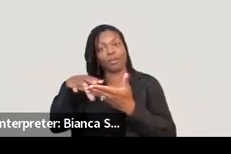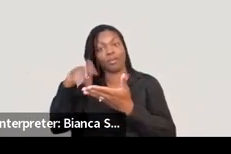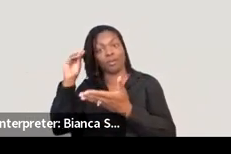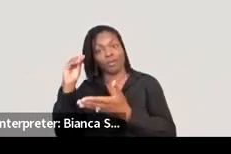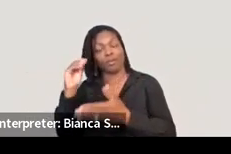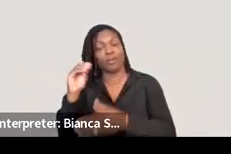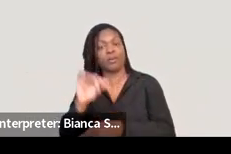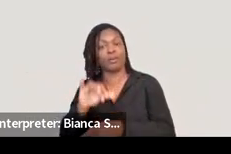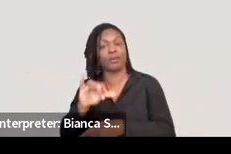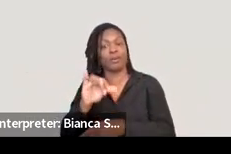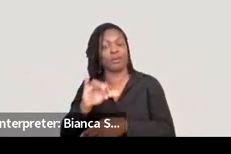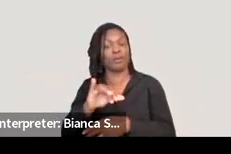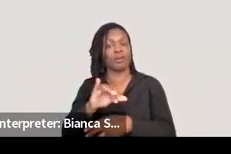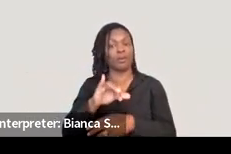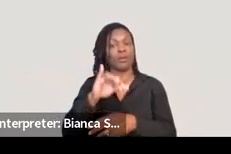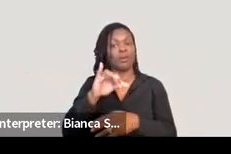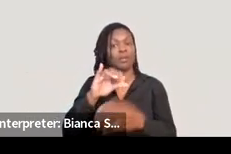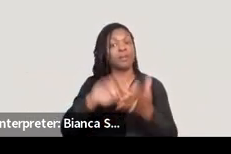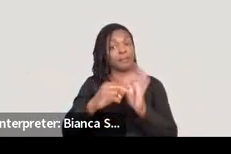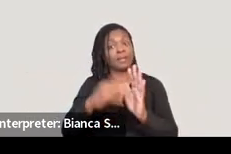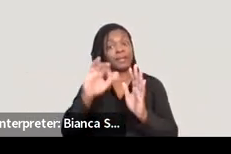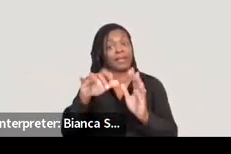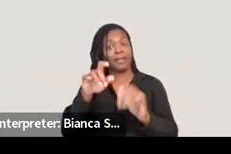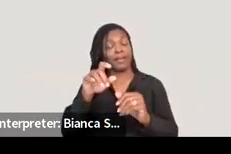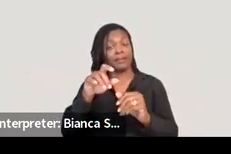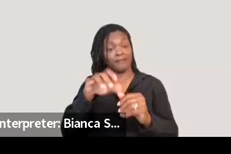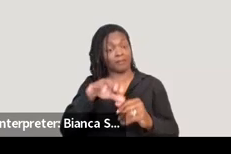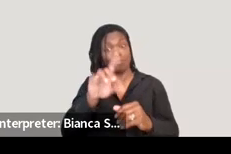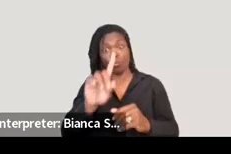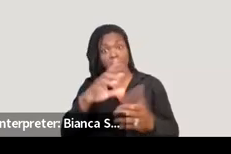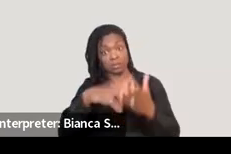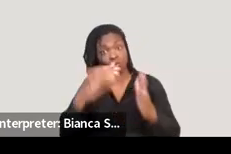A hug to help calm him. So it's important that, you know, we pay attention and use these strategies in our classroom.